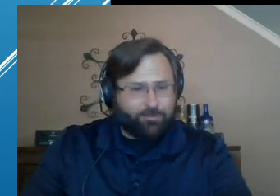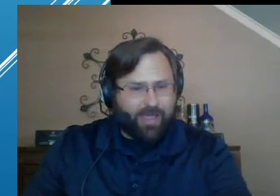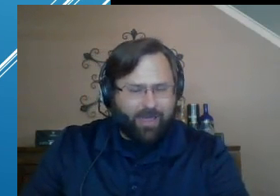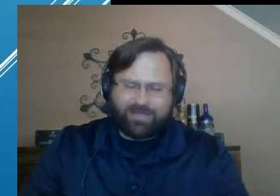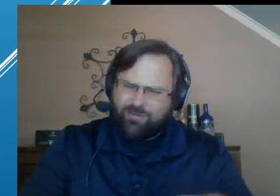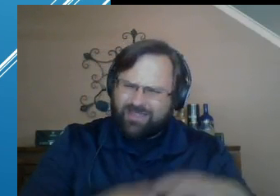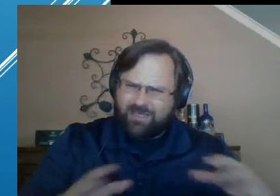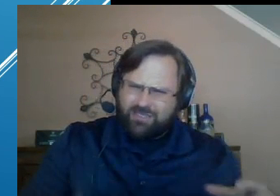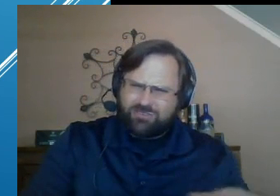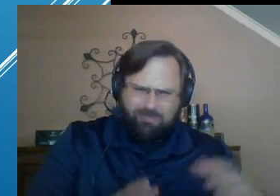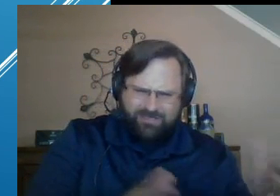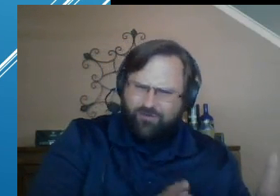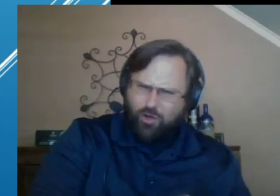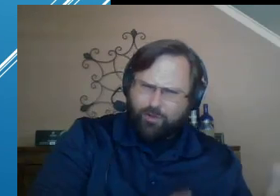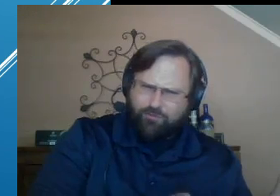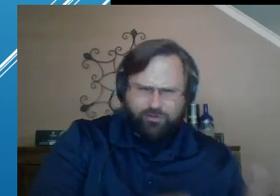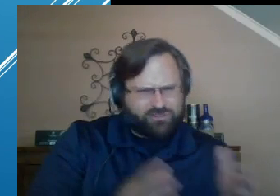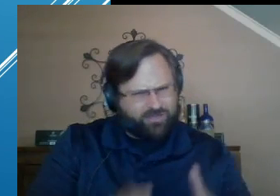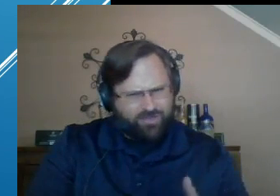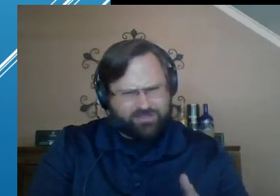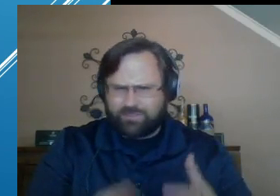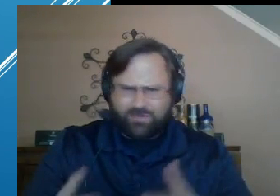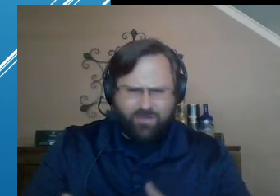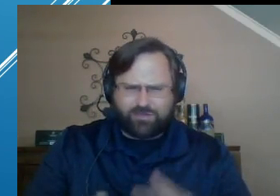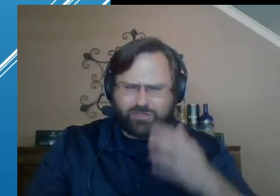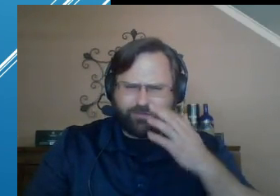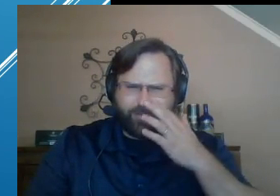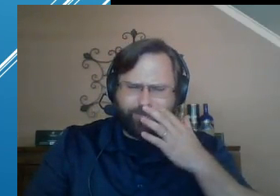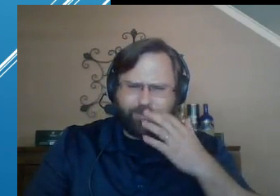Is Maria happy so that makes the verb go first and then the subject and then the descriptor